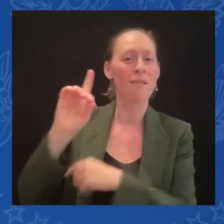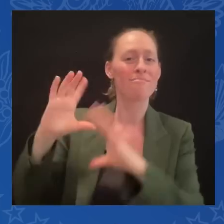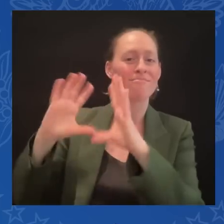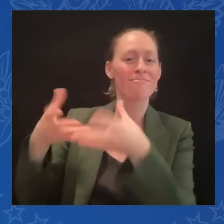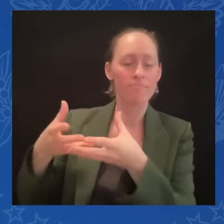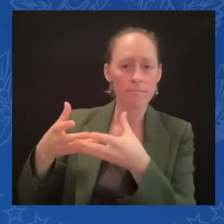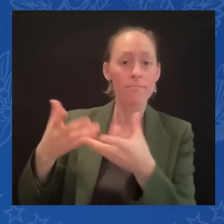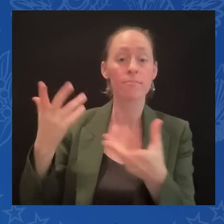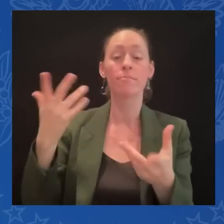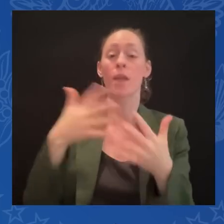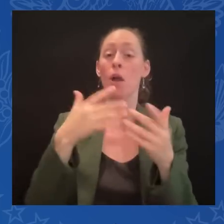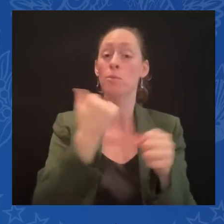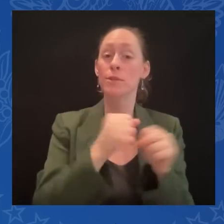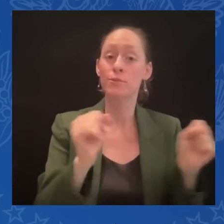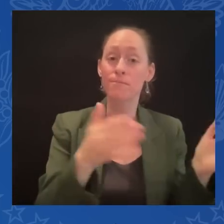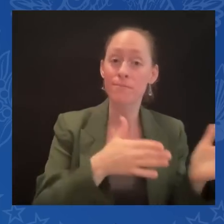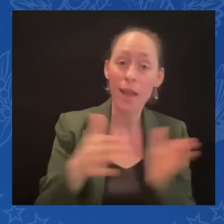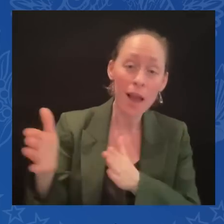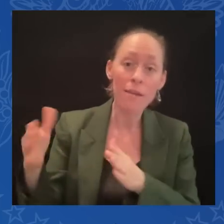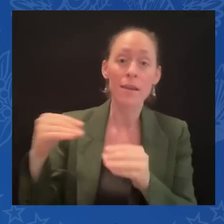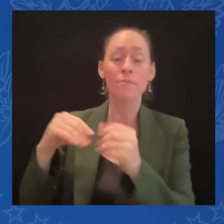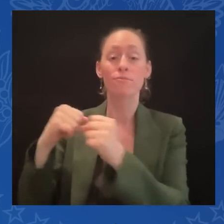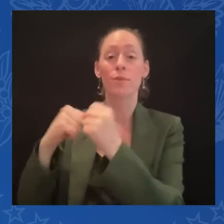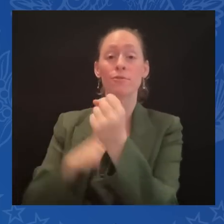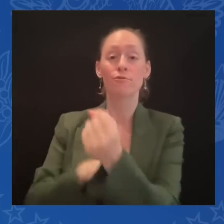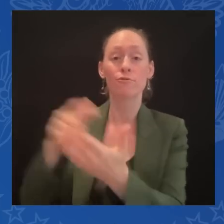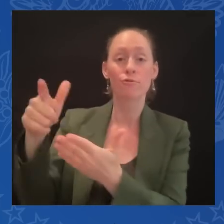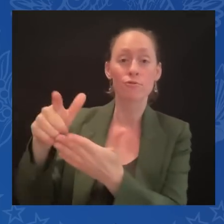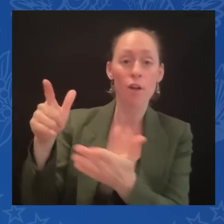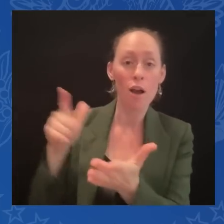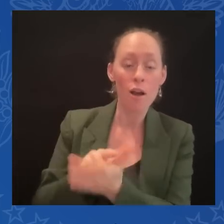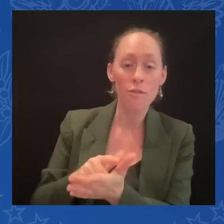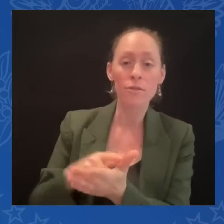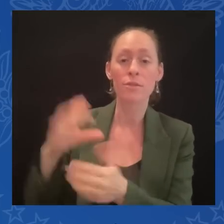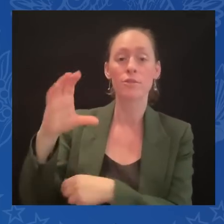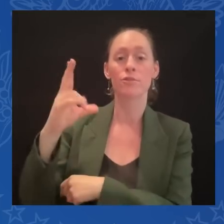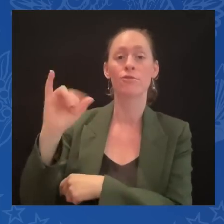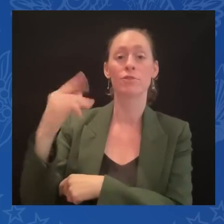the Chips and Science Act, the Inflation Reduction Act,